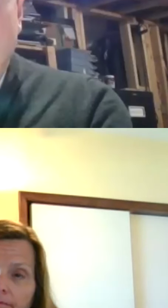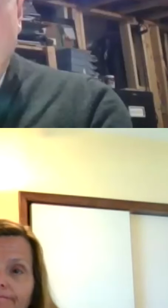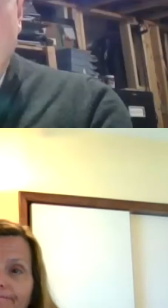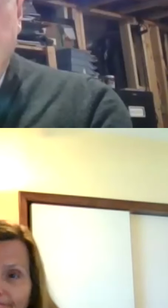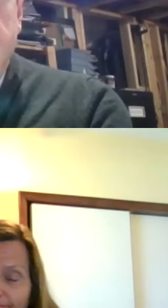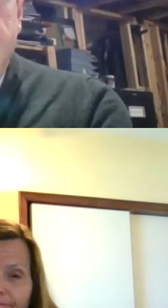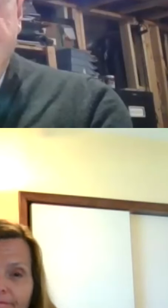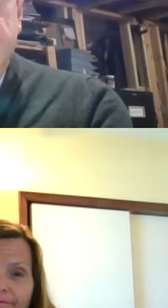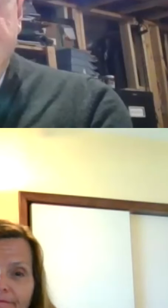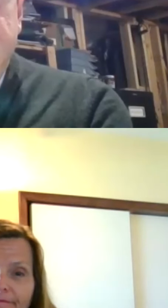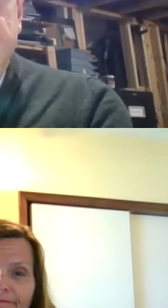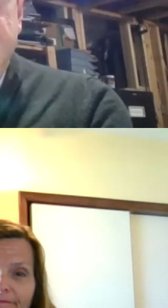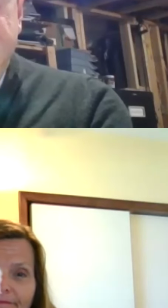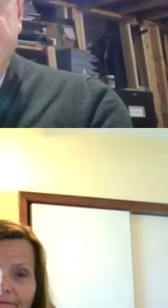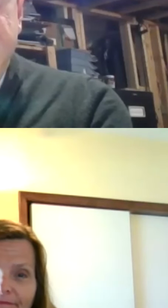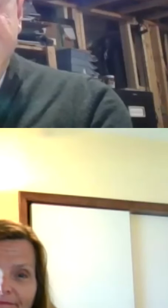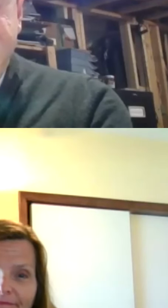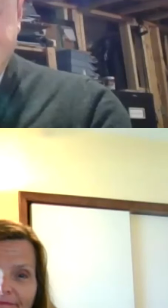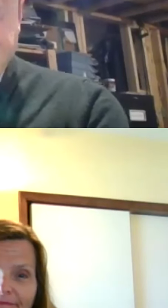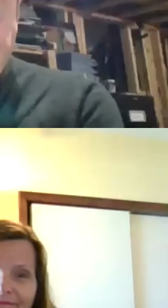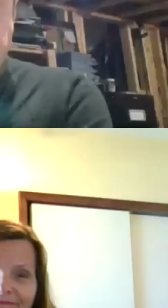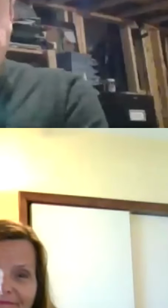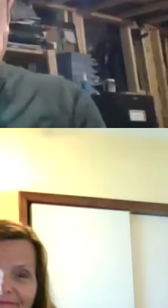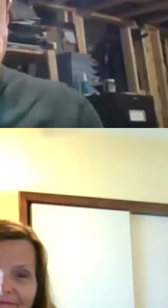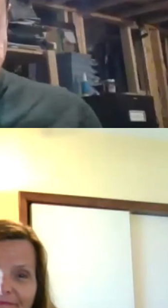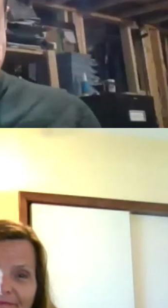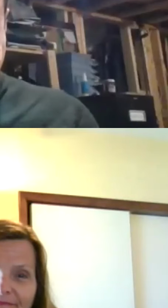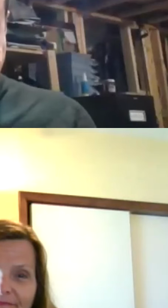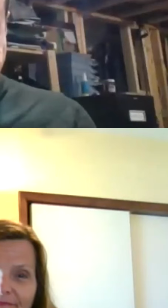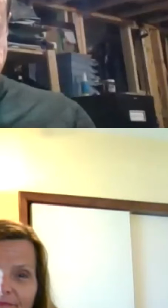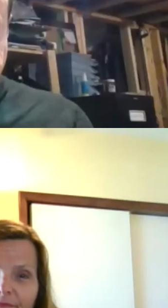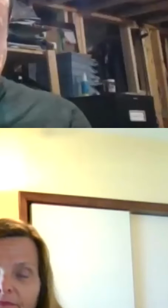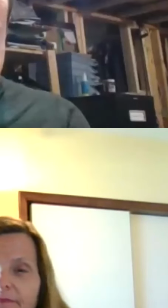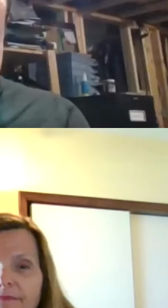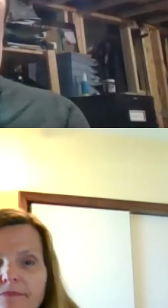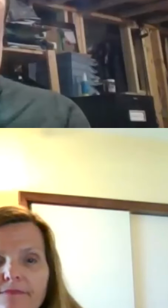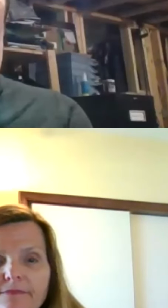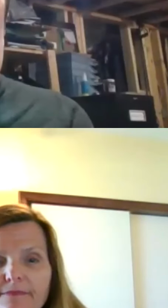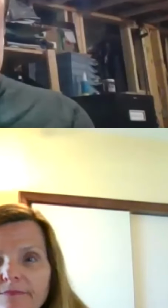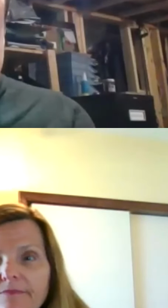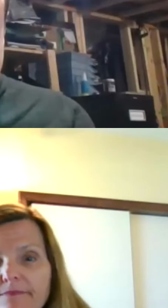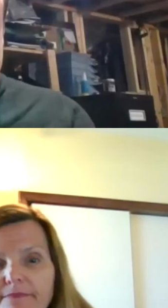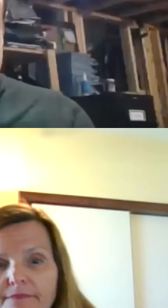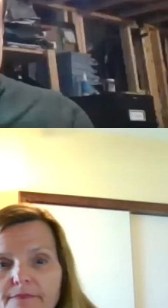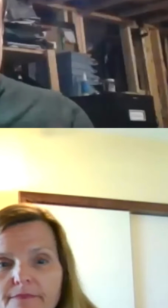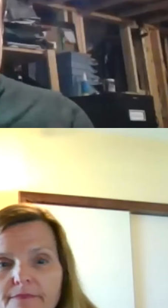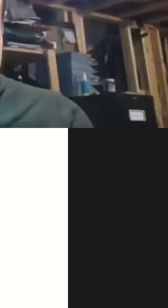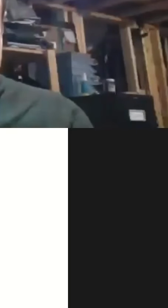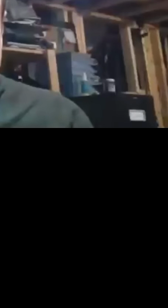» JOHN MOSSA: The fund manager four